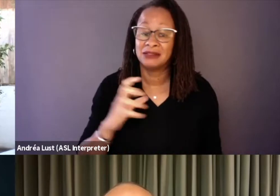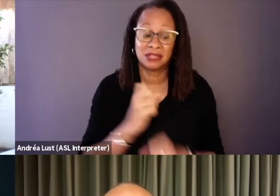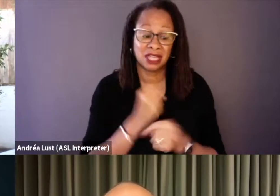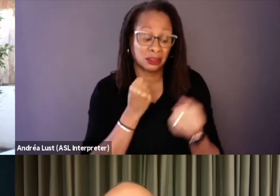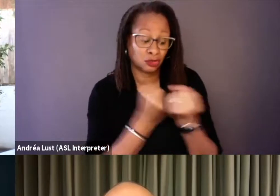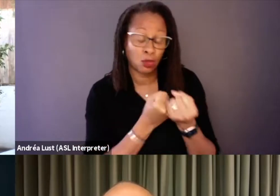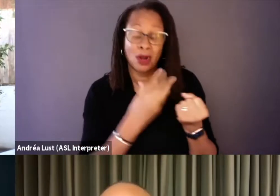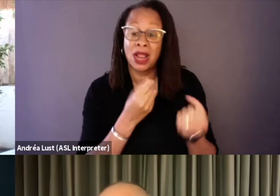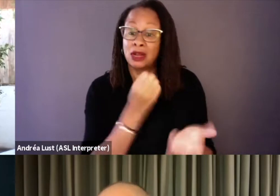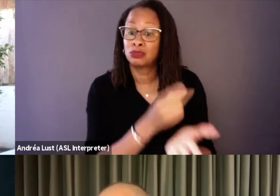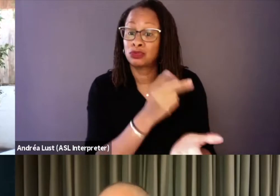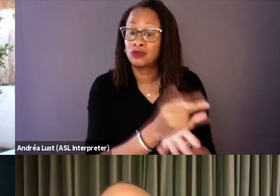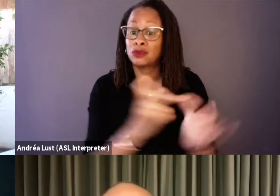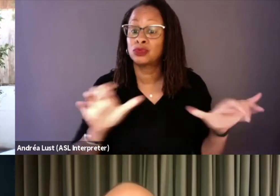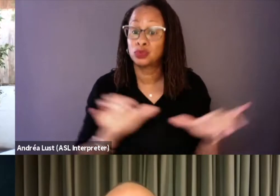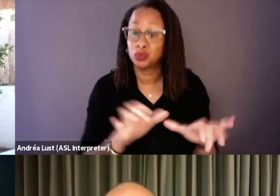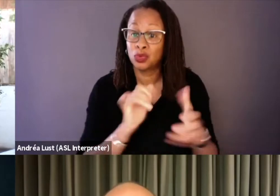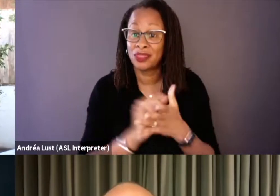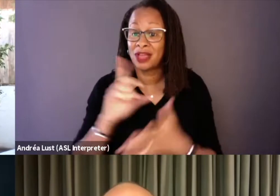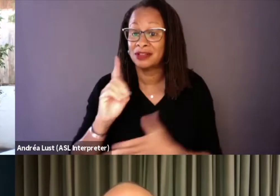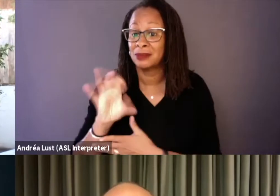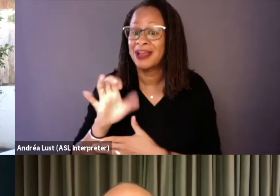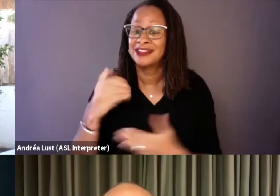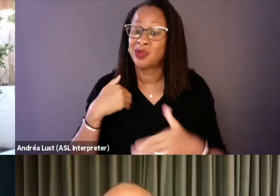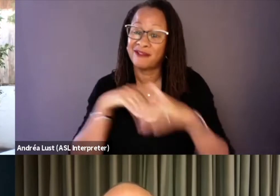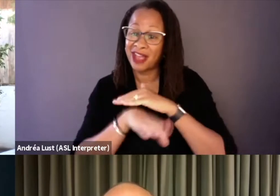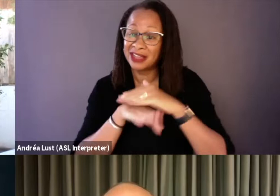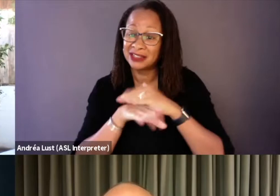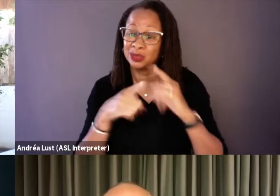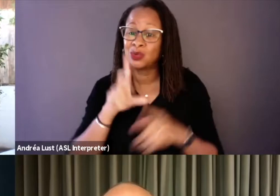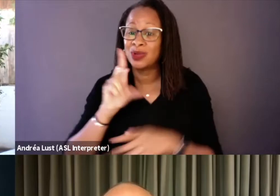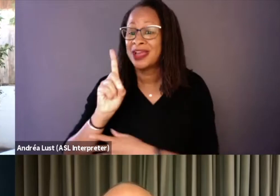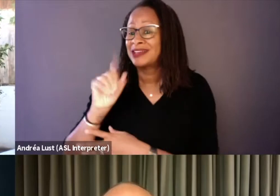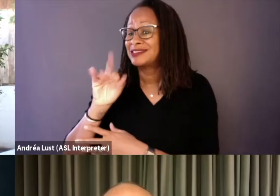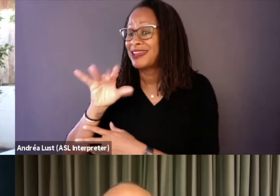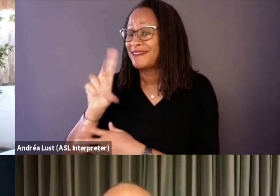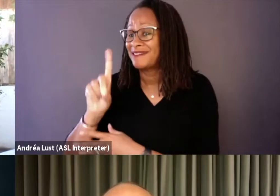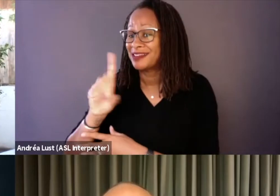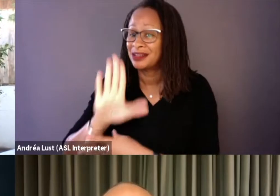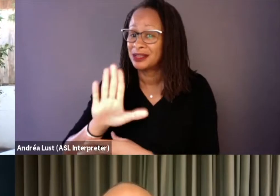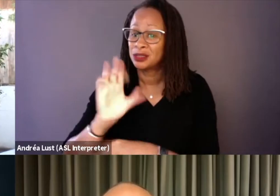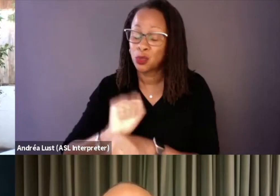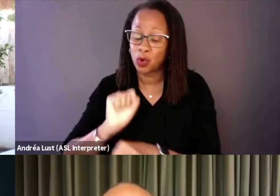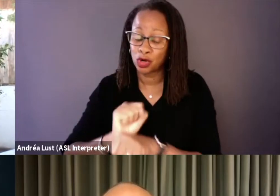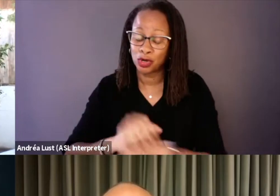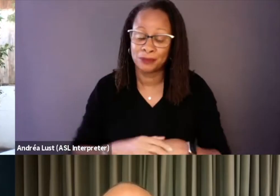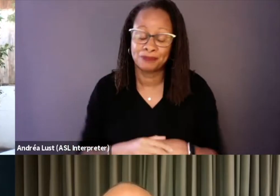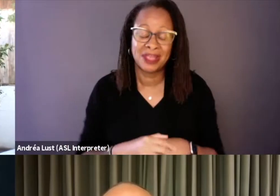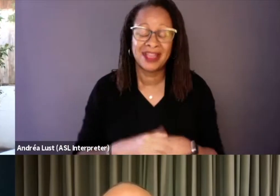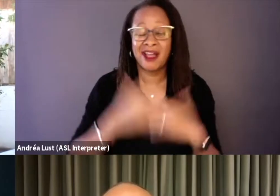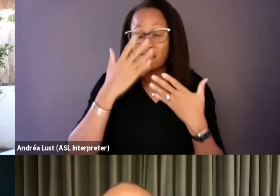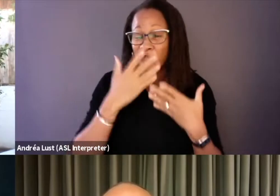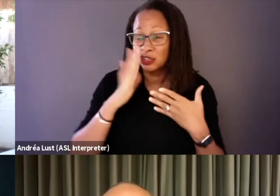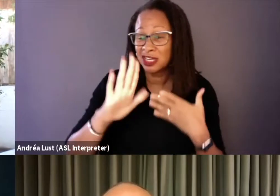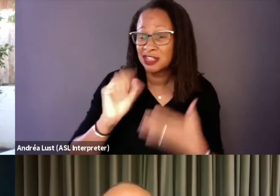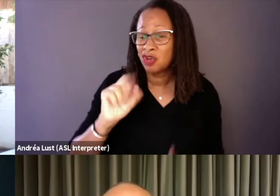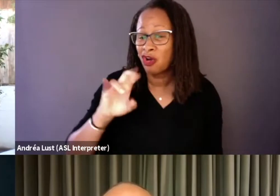And so that I would have access to that, and David's work, and art, and all of that. Fortunately, his archive was all kept at NYU